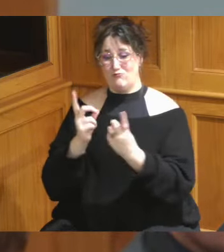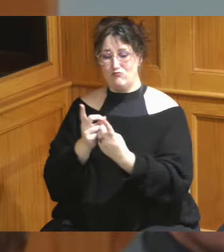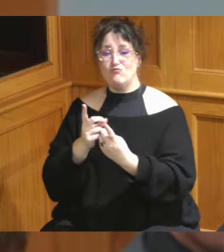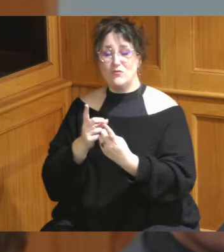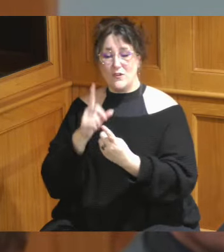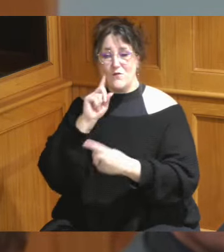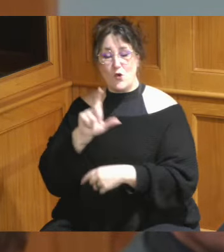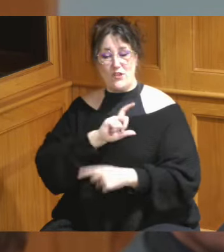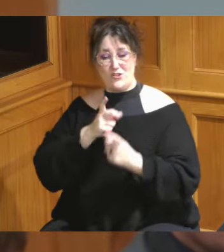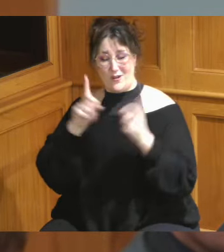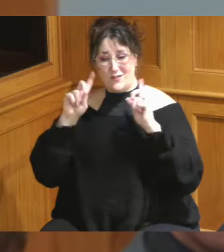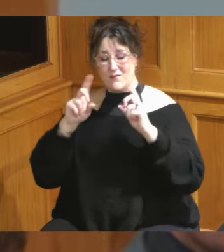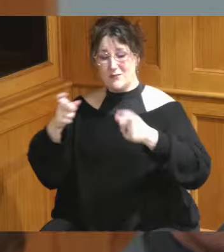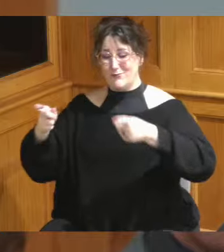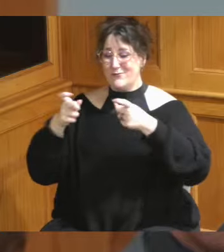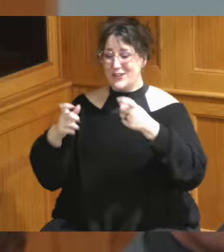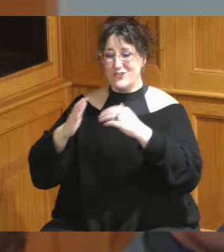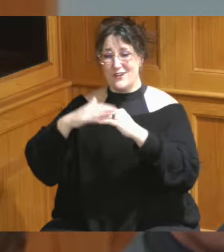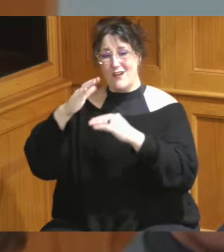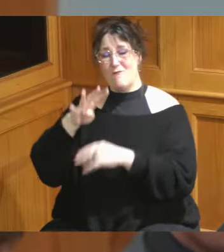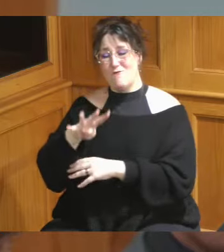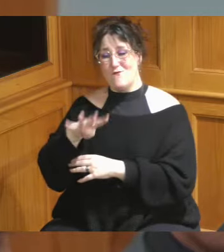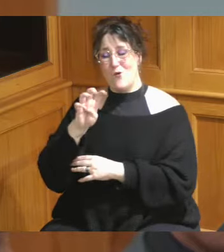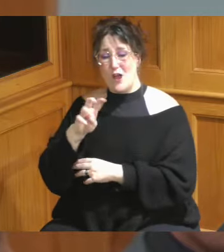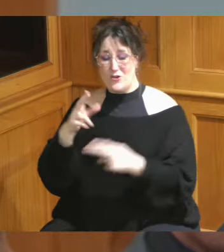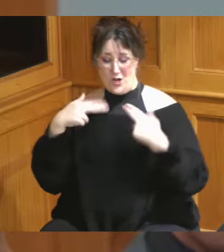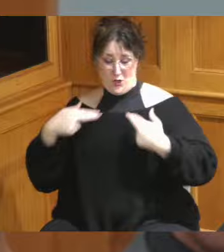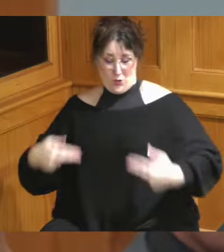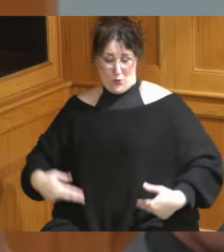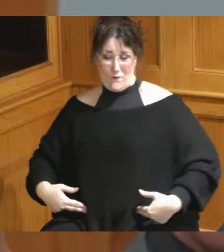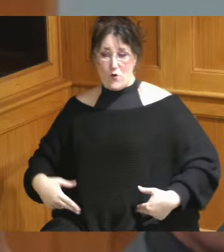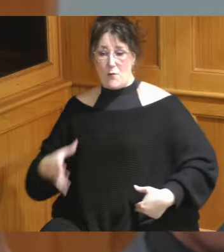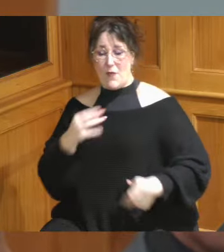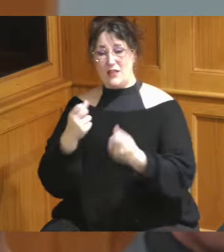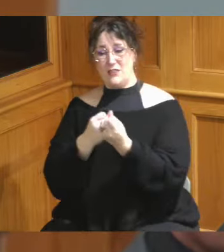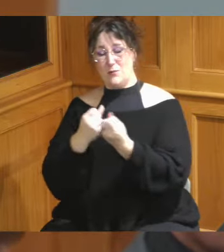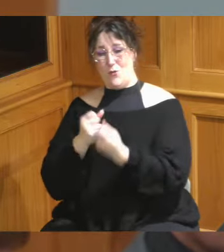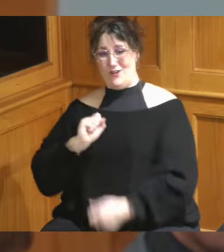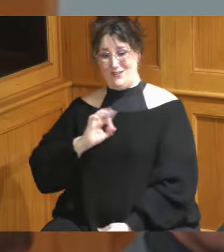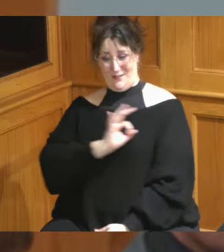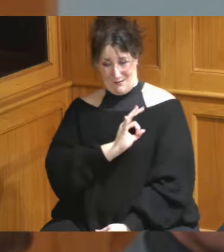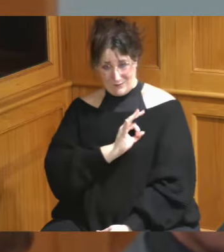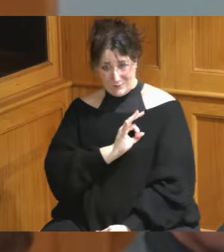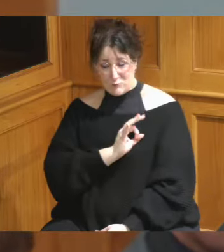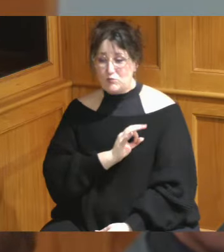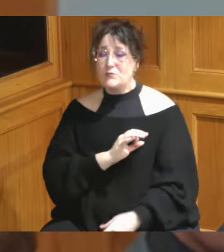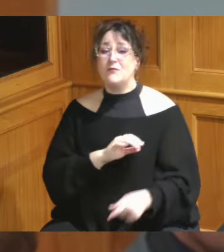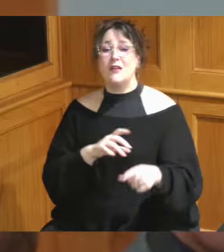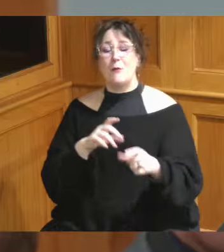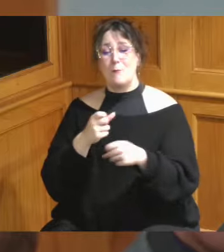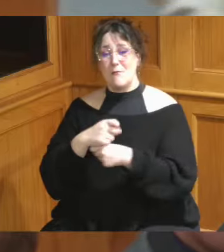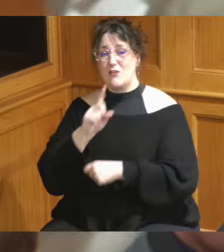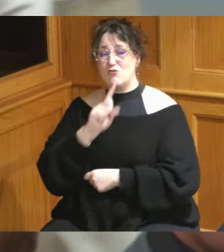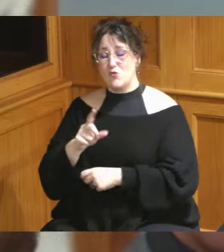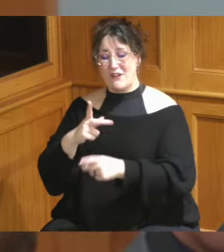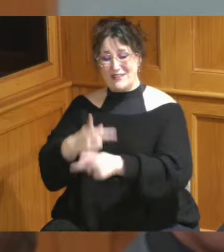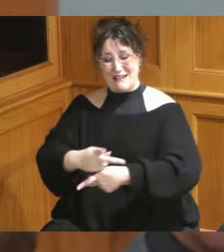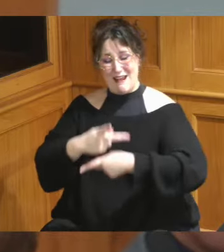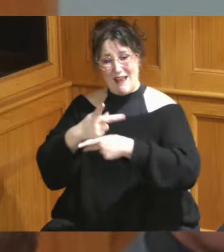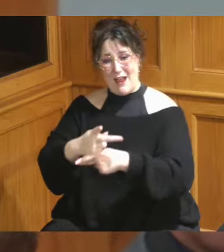managing over 400 unformed and support staff, as well as ensuring that care, custody,